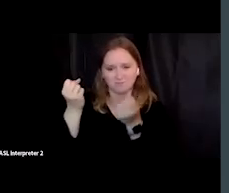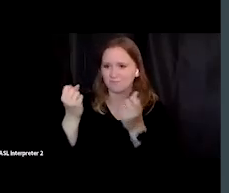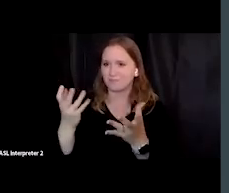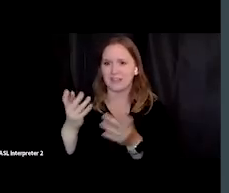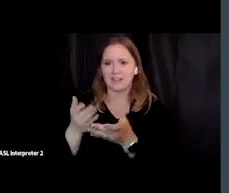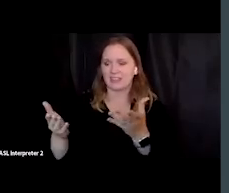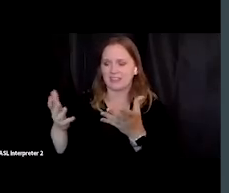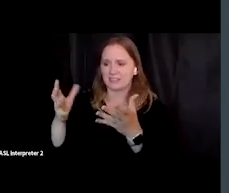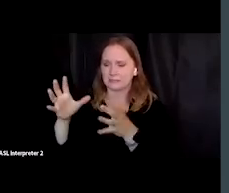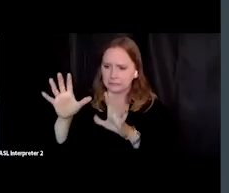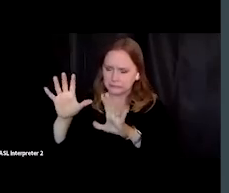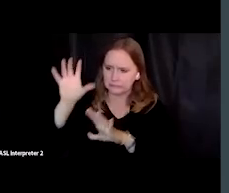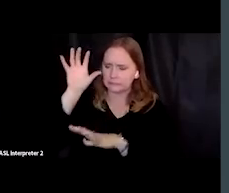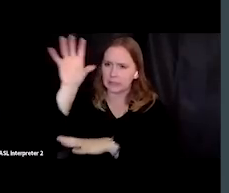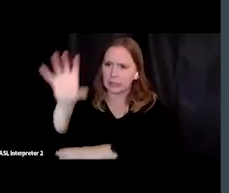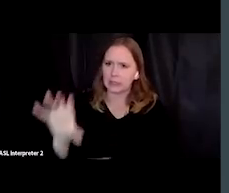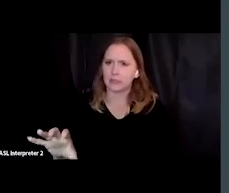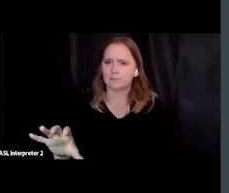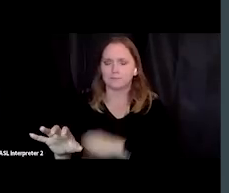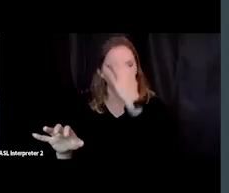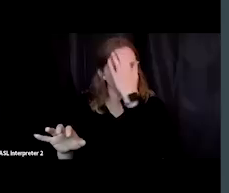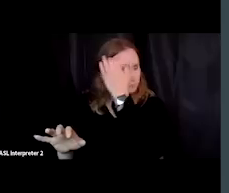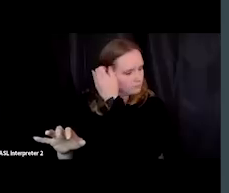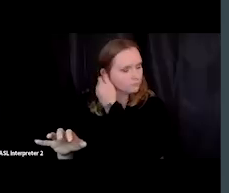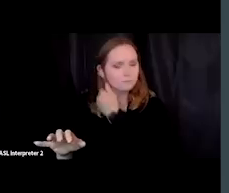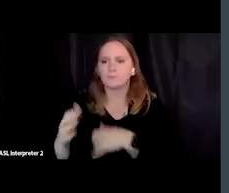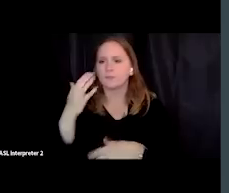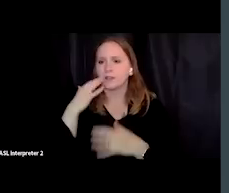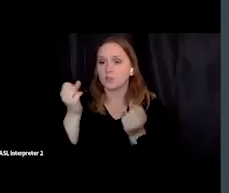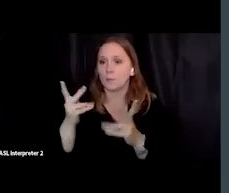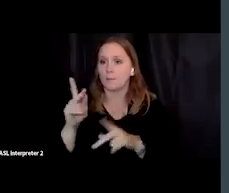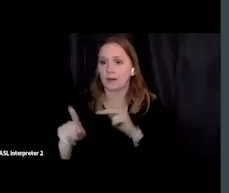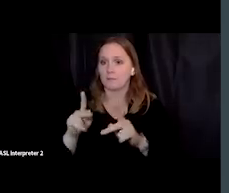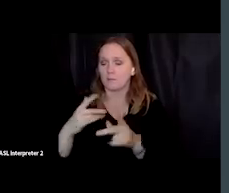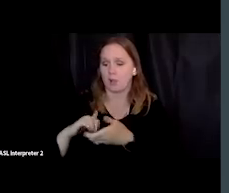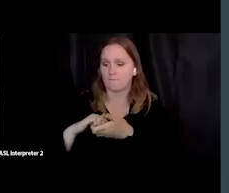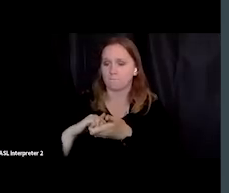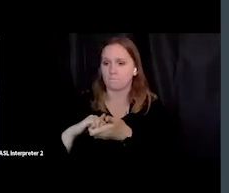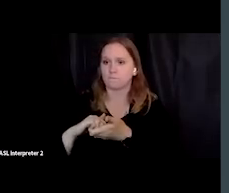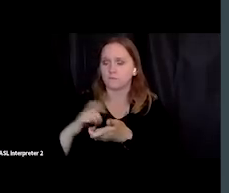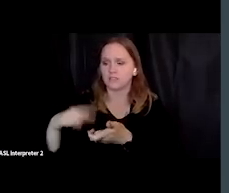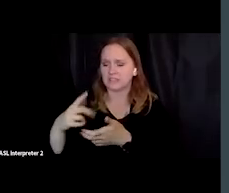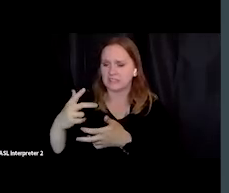area or or locker. I know a lot of people that I've worked with have had difficulties with the shelter, shelter staff